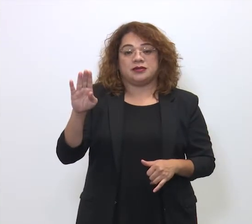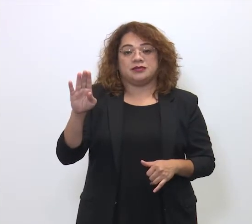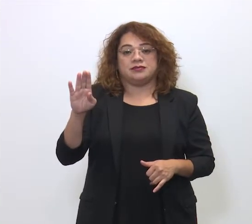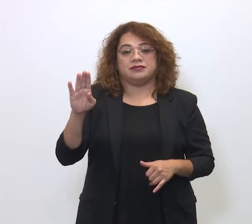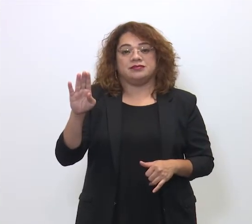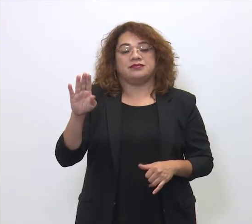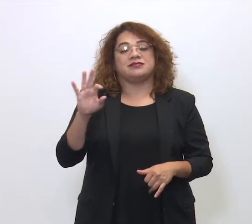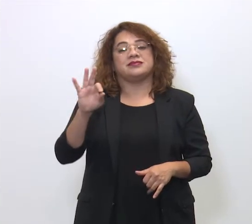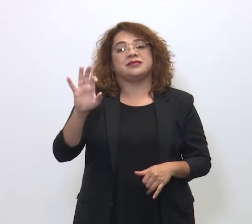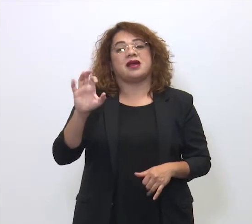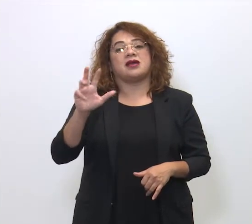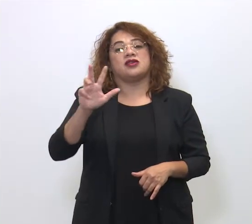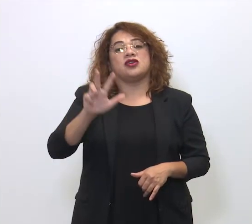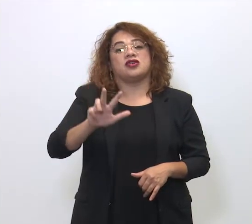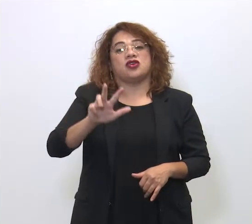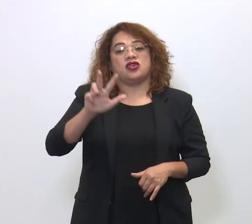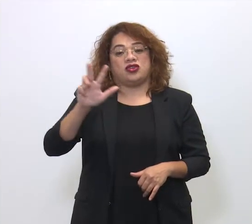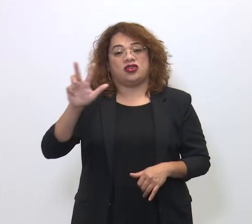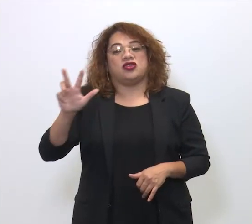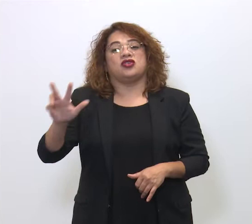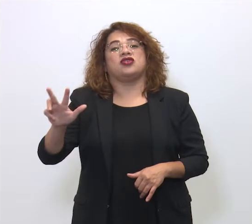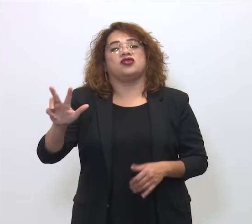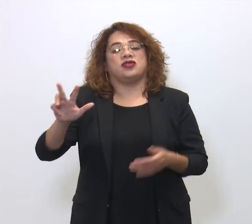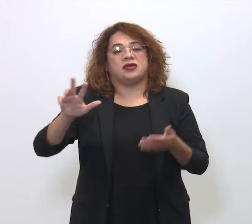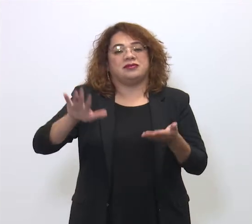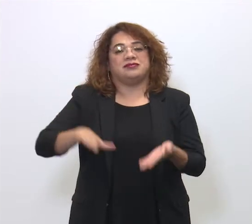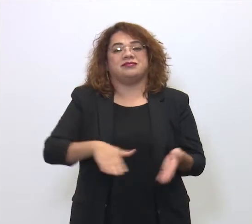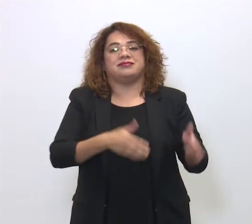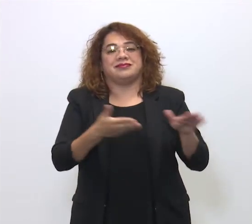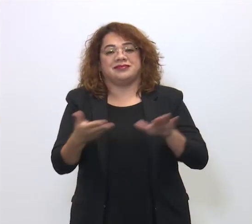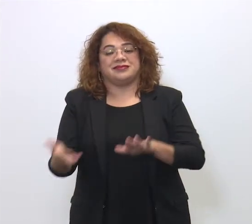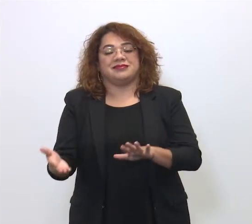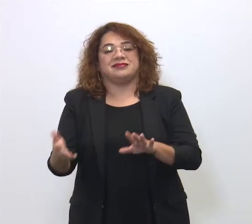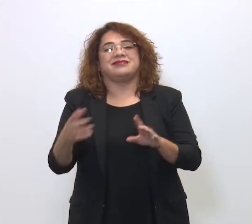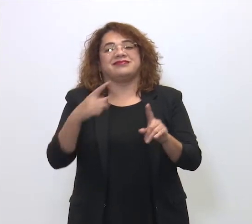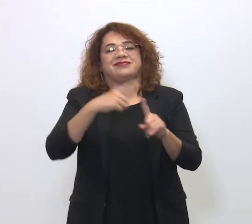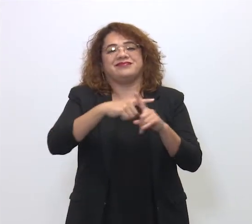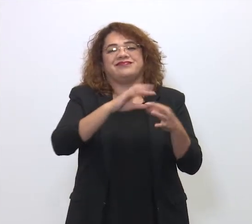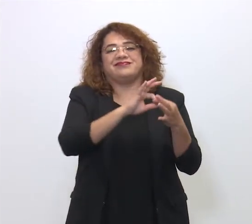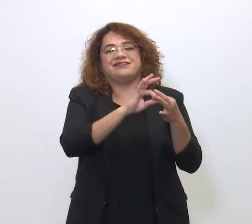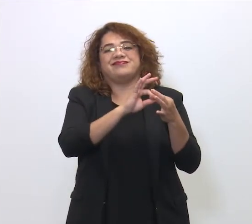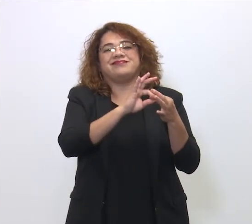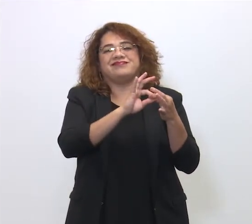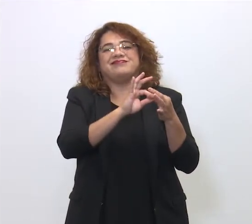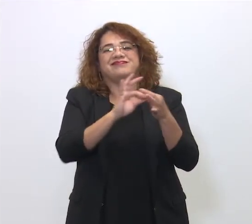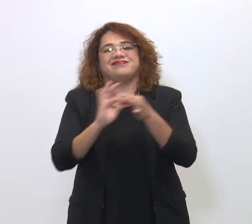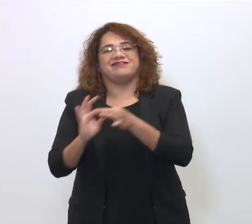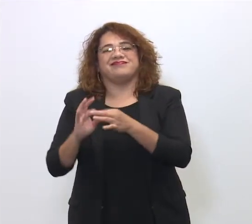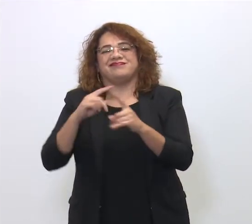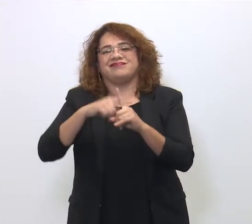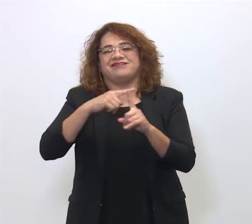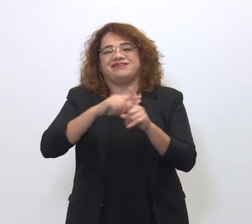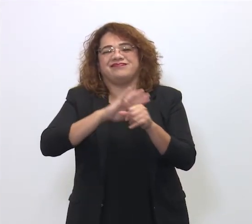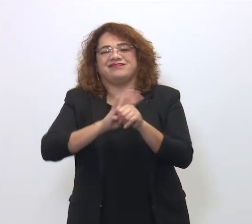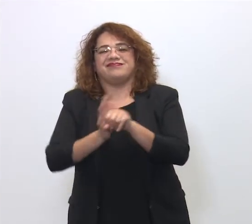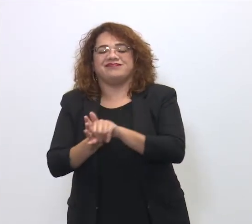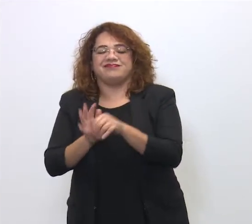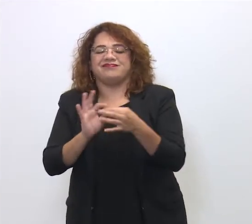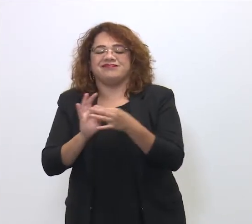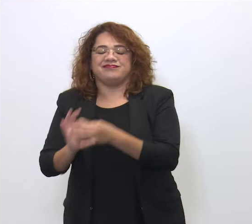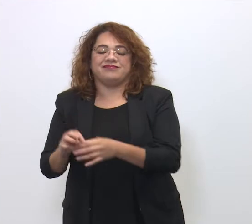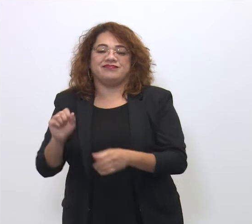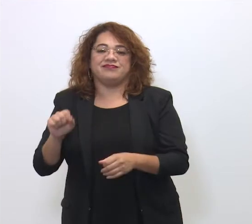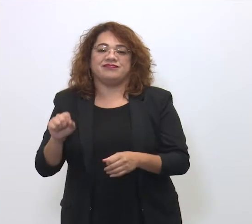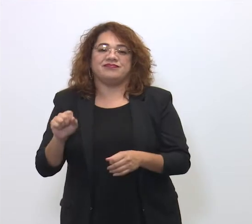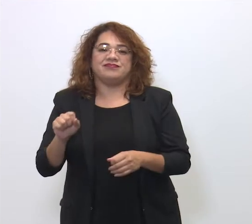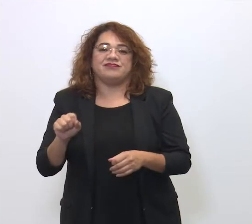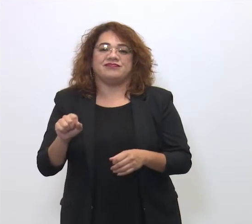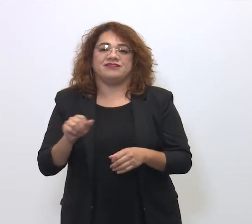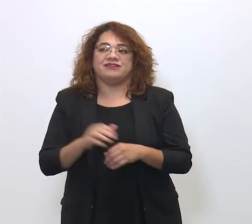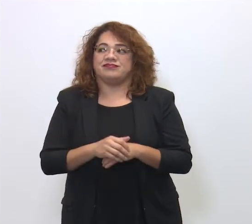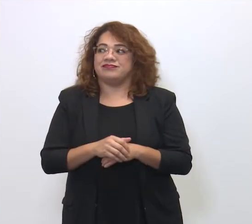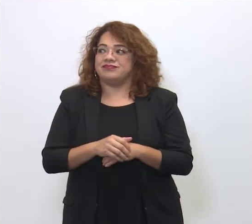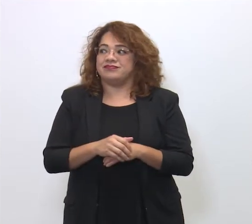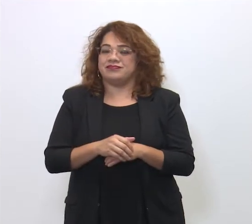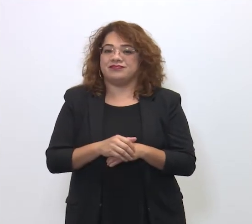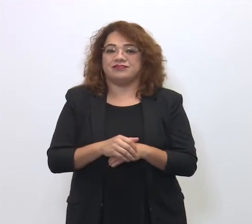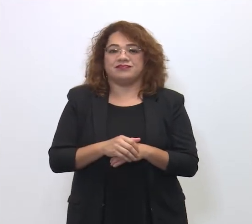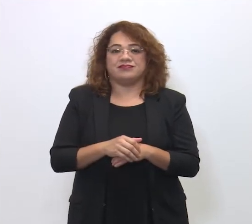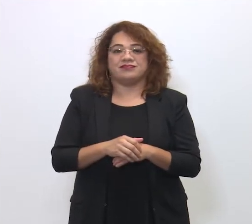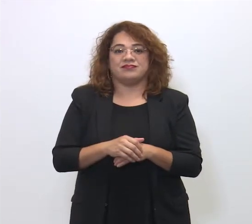933 people to COVID which is obviously a horrific number. Next week we're,